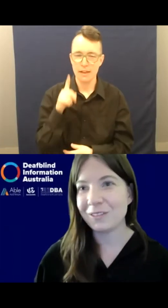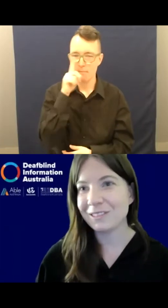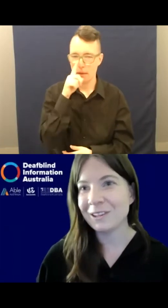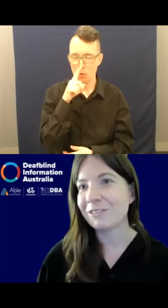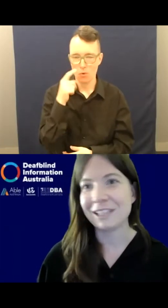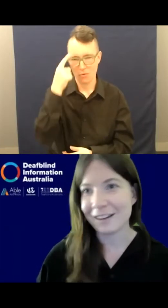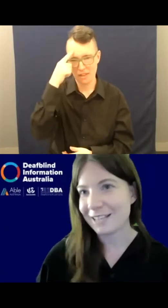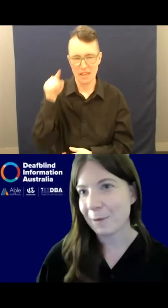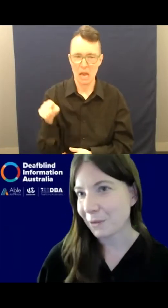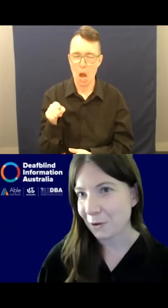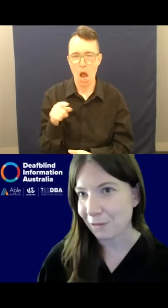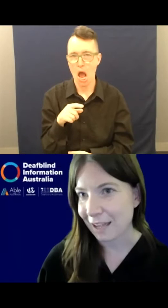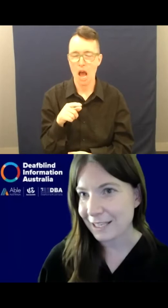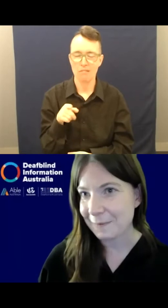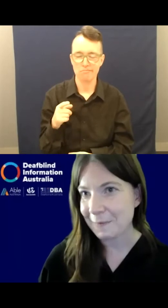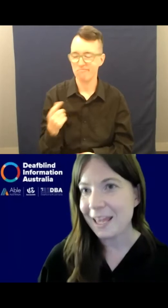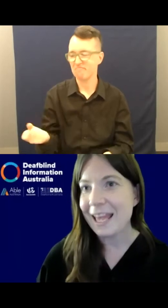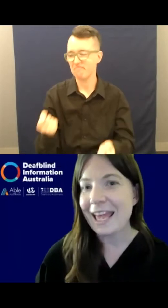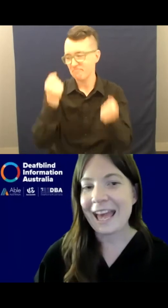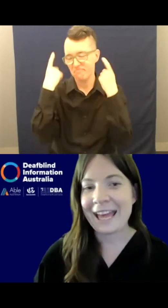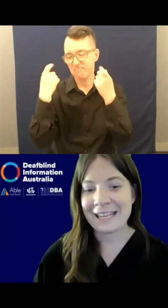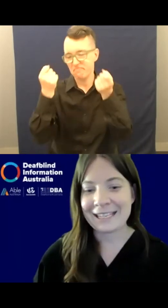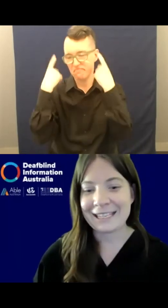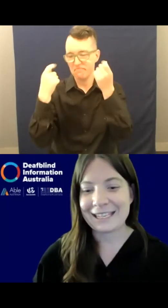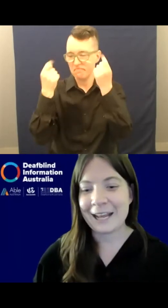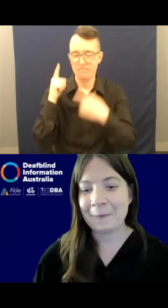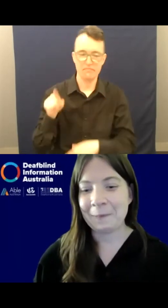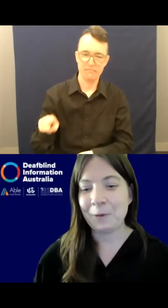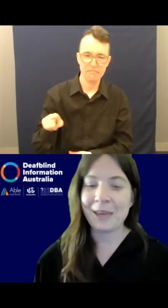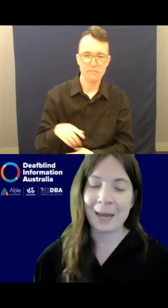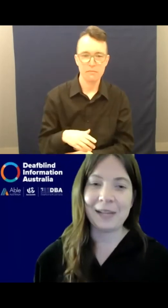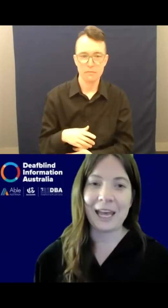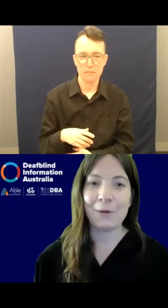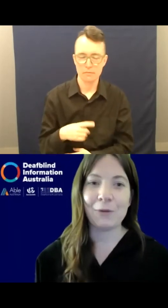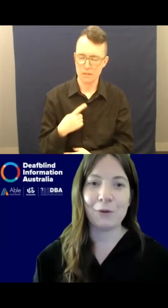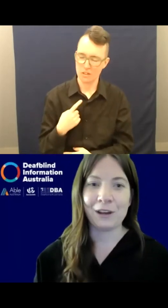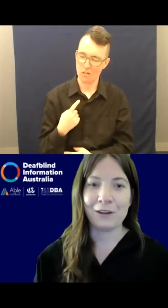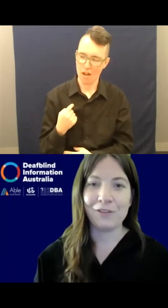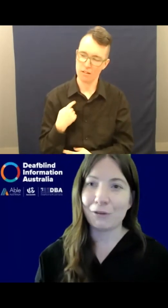not really understand what's going on around him. And we began playing with a wooden figurine,